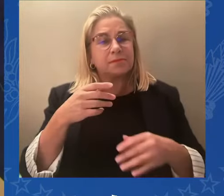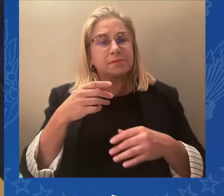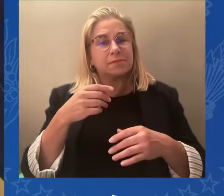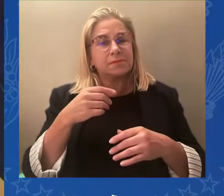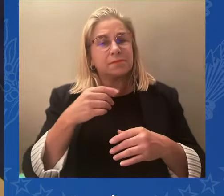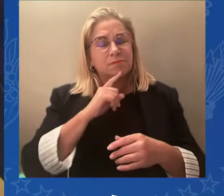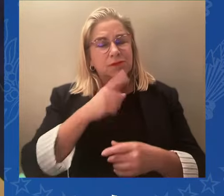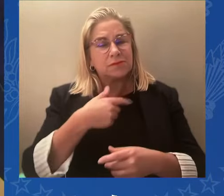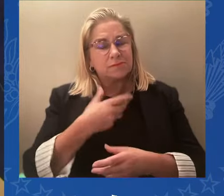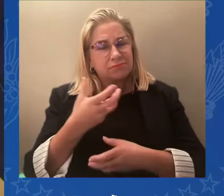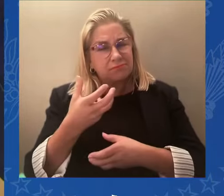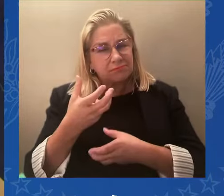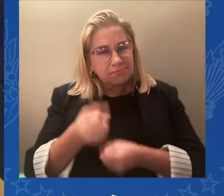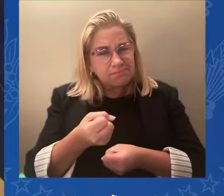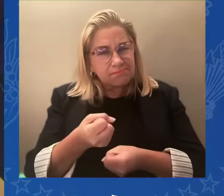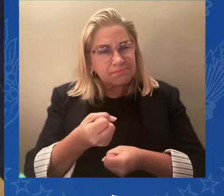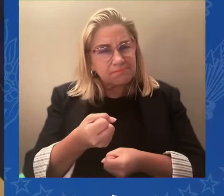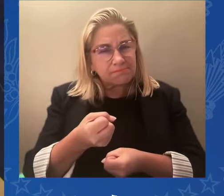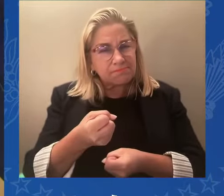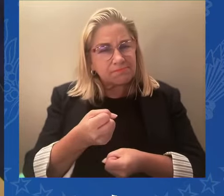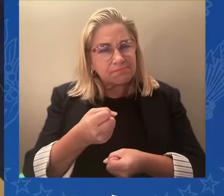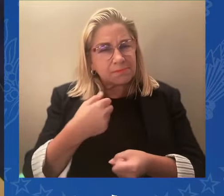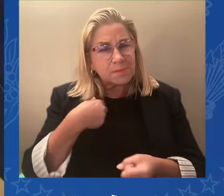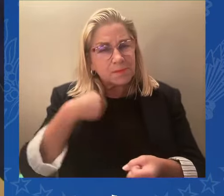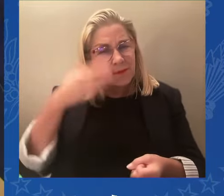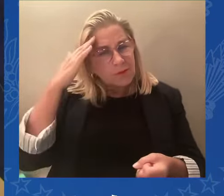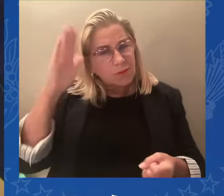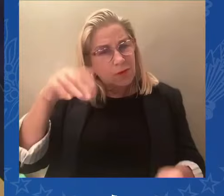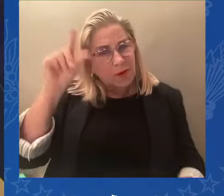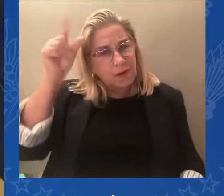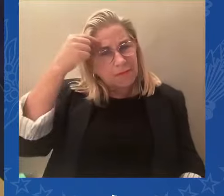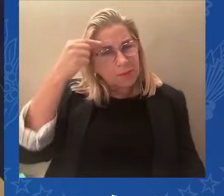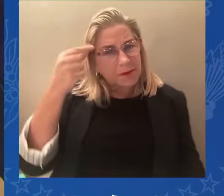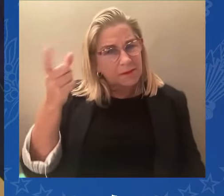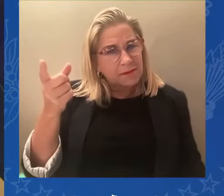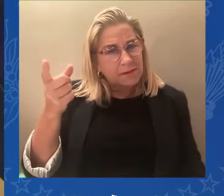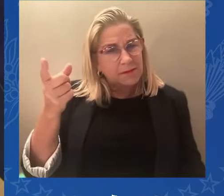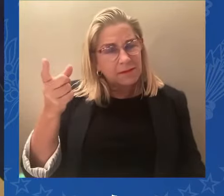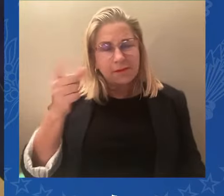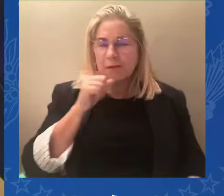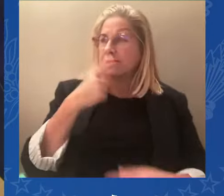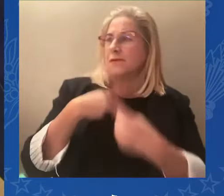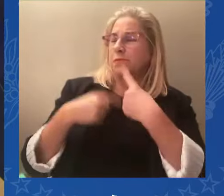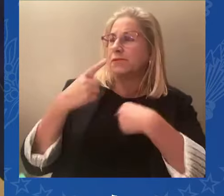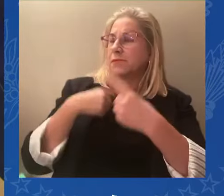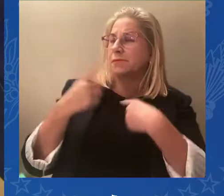And, CBC, when you pass a bill